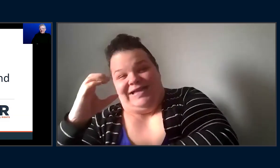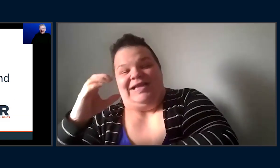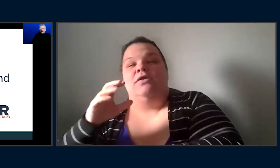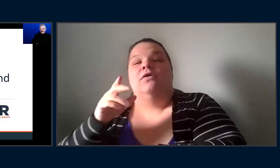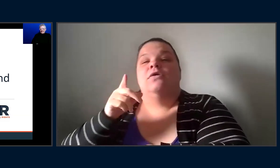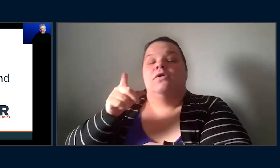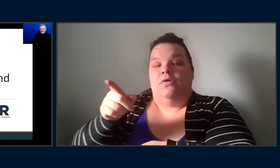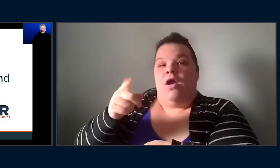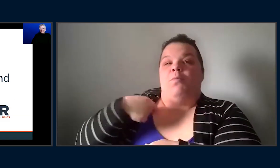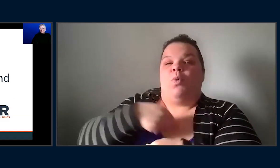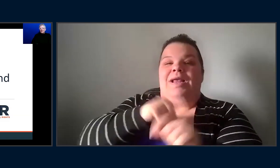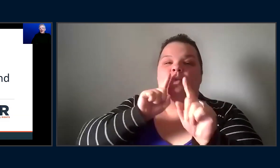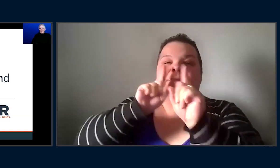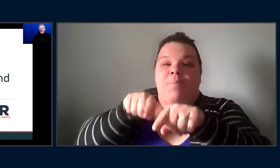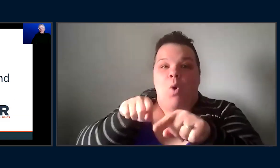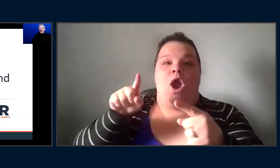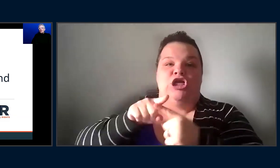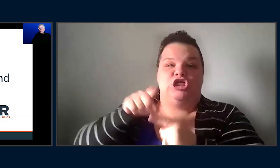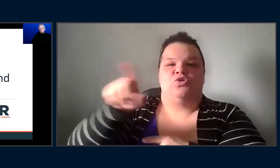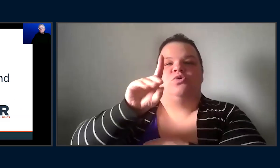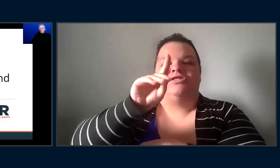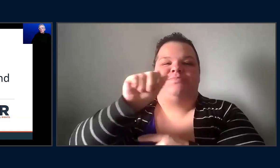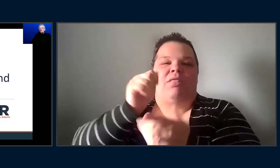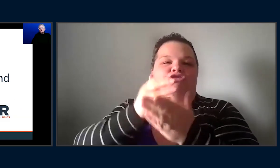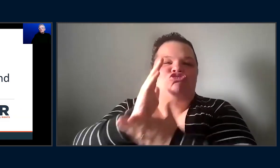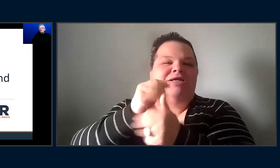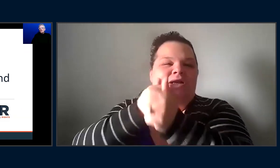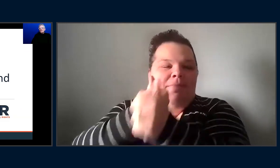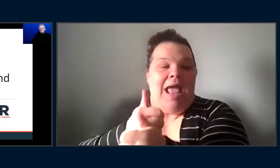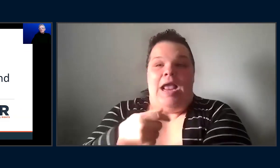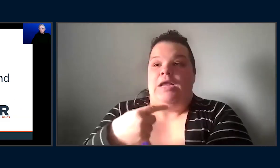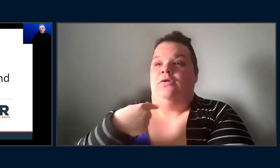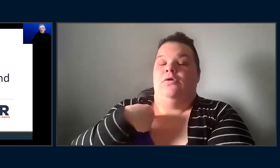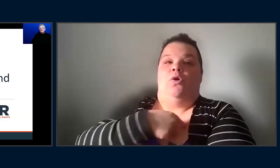Rights Compliance, DRAC. And we report to